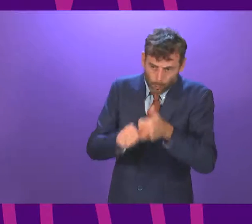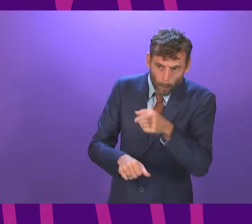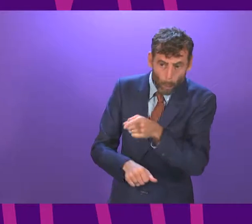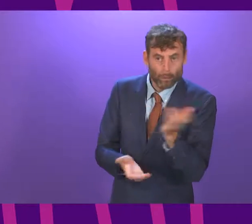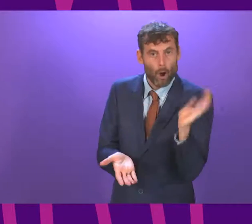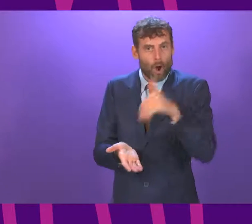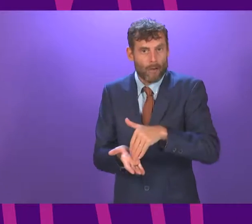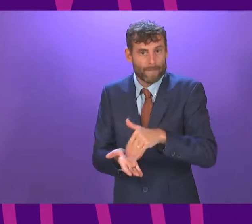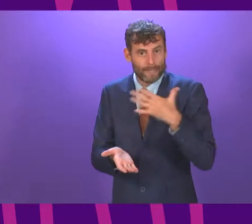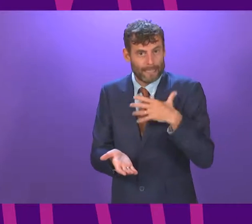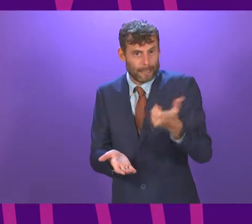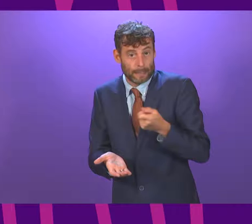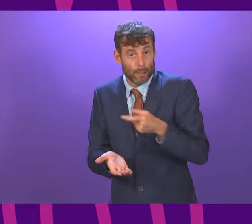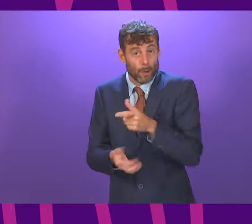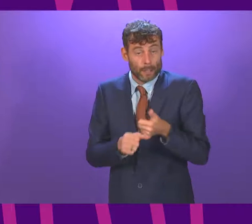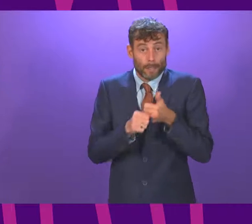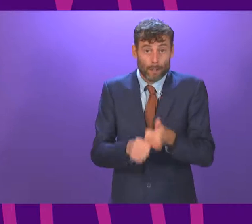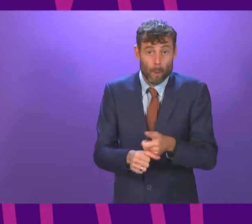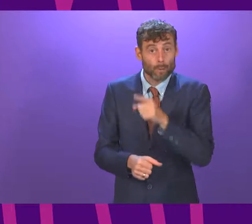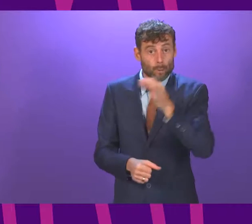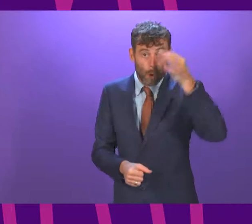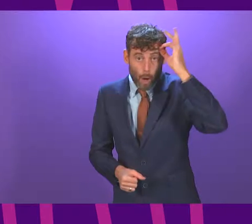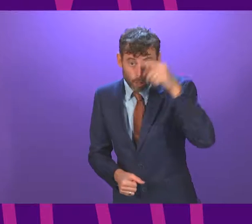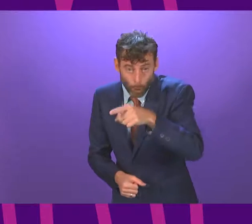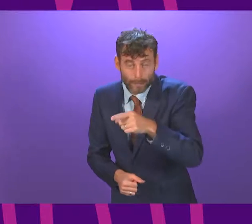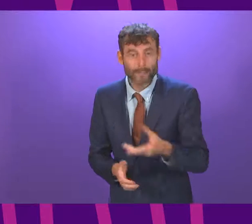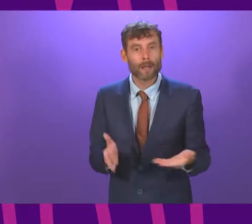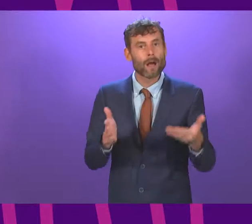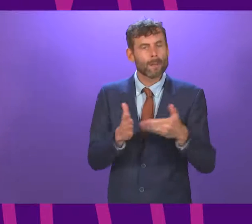to local authorities or to wider support services including support networks such as